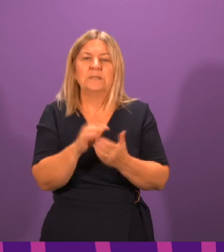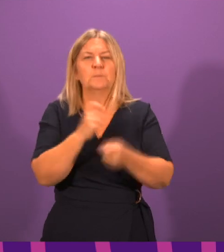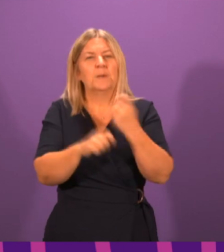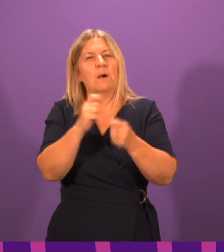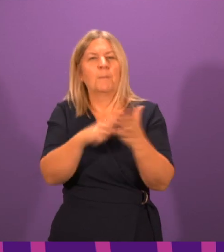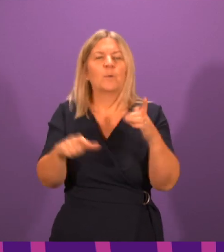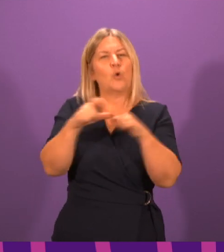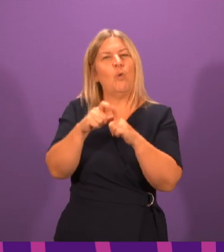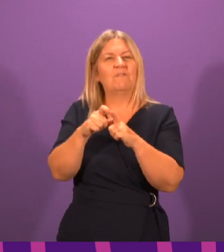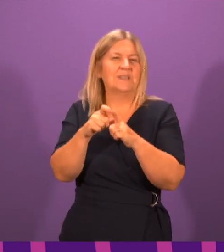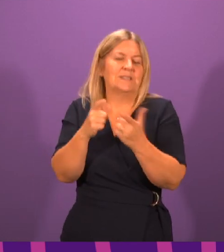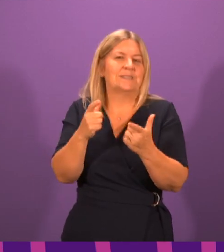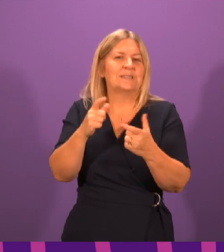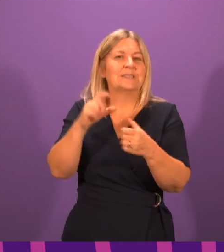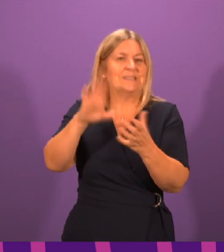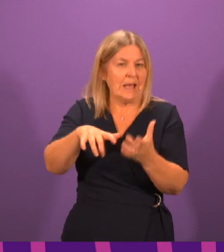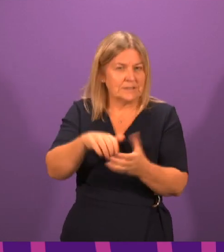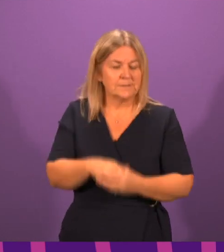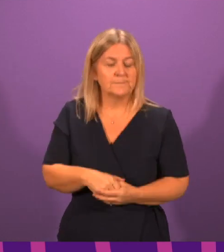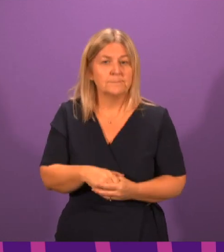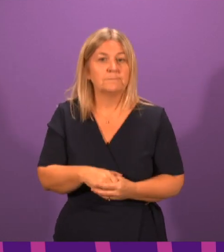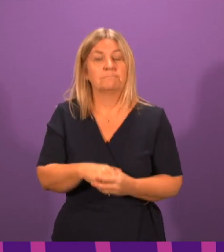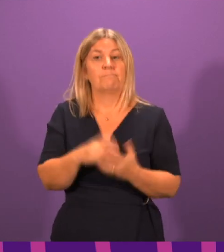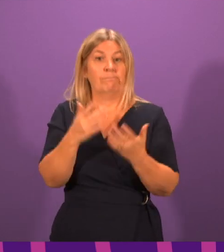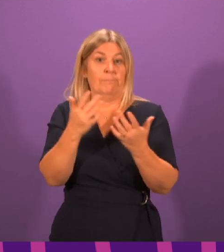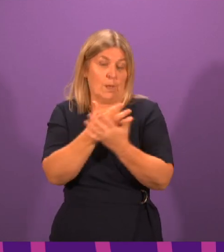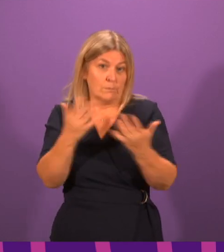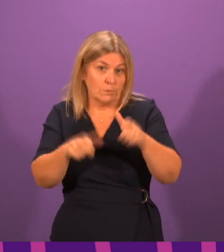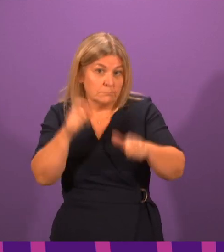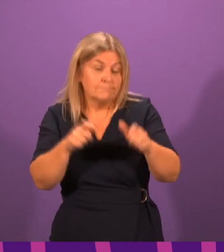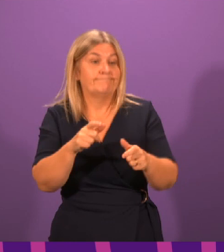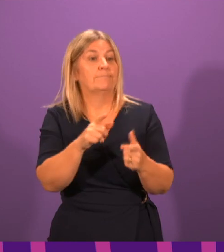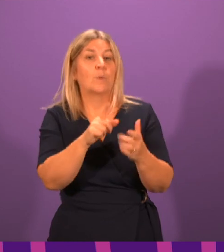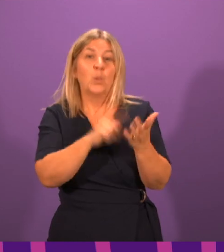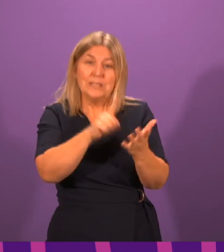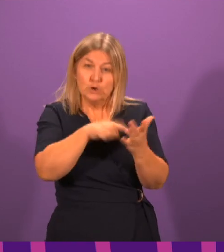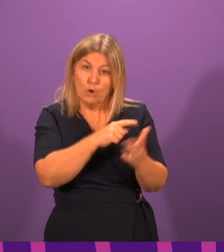Since July, more than 4,000 out-patients have been seen in the NHS Louisa Jordan hospital,